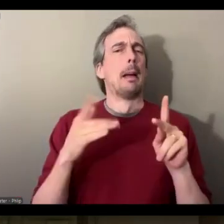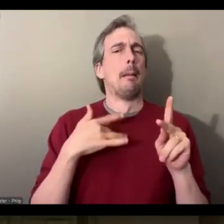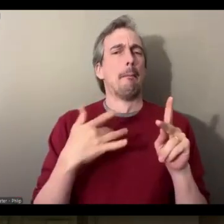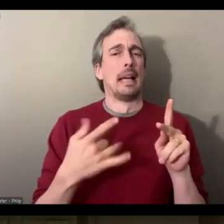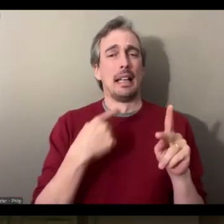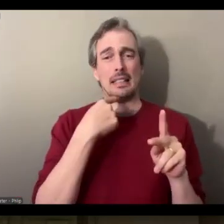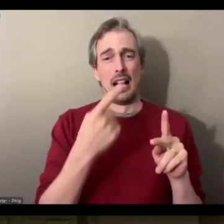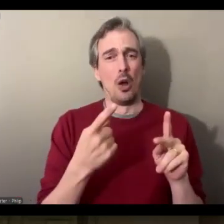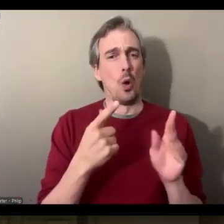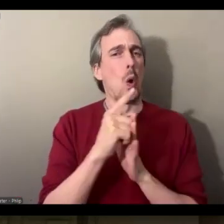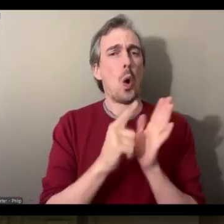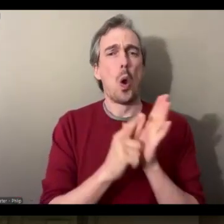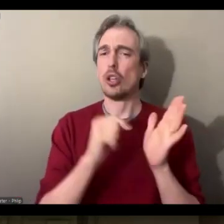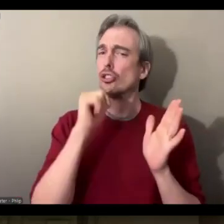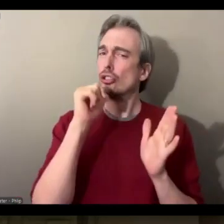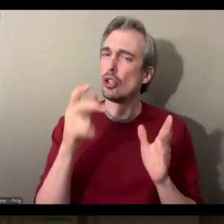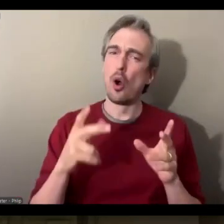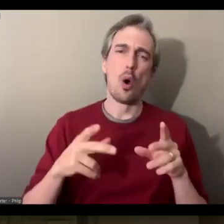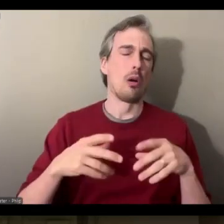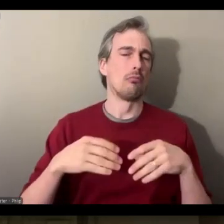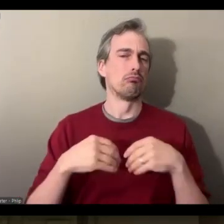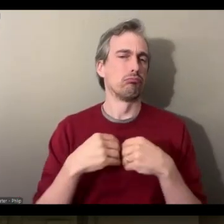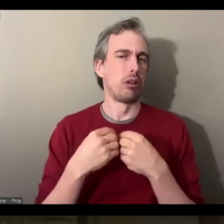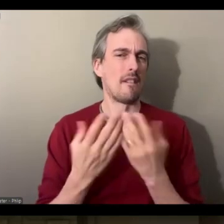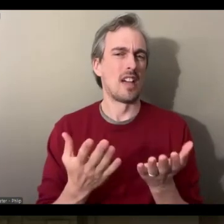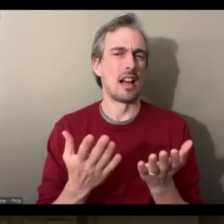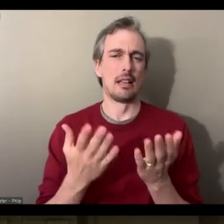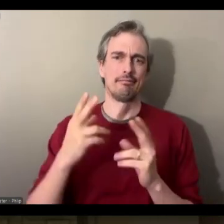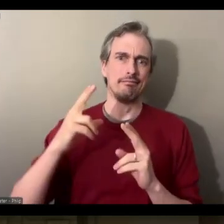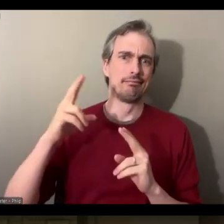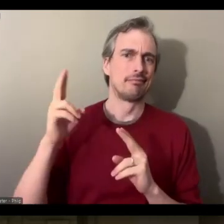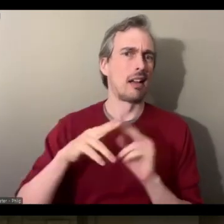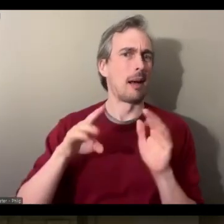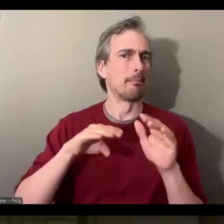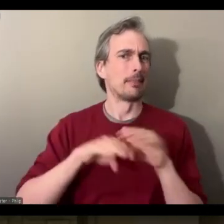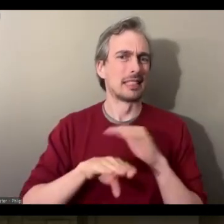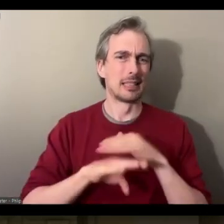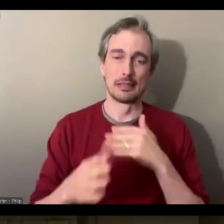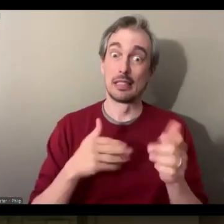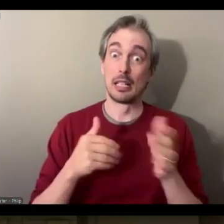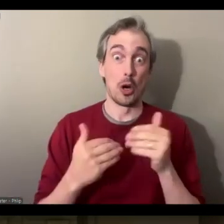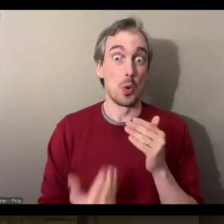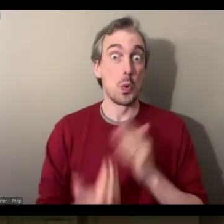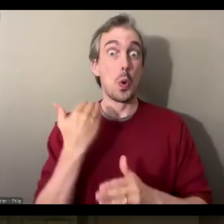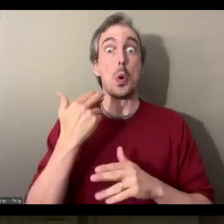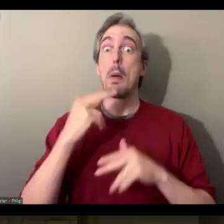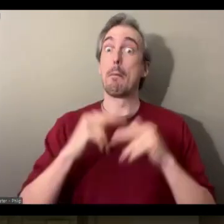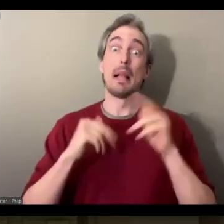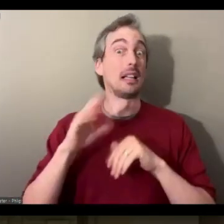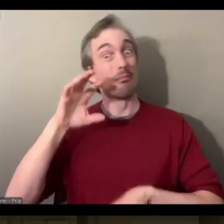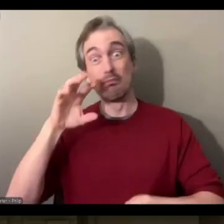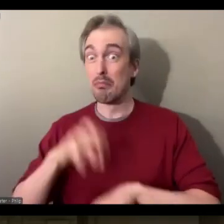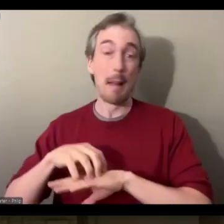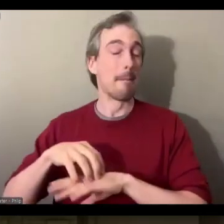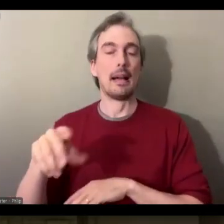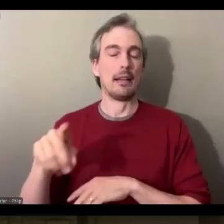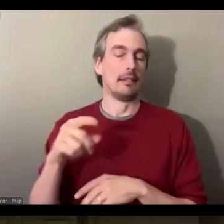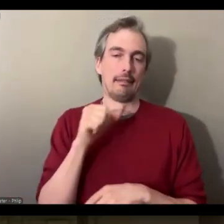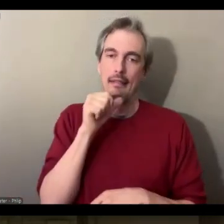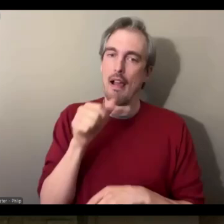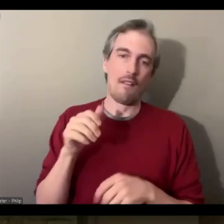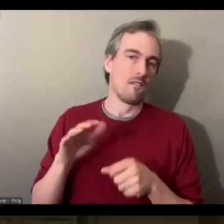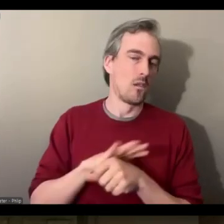that open in 2023, however... Unlike lots of other parts of work, accessibility and construction is